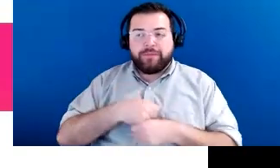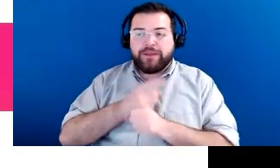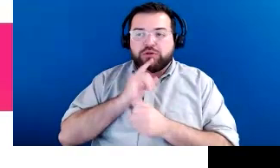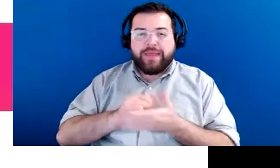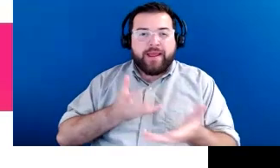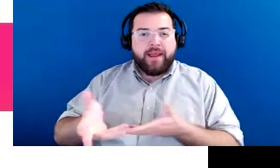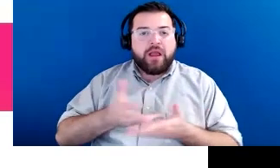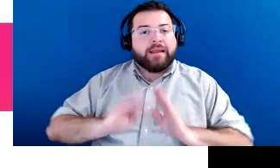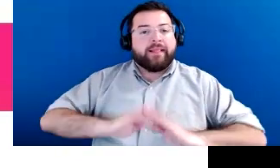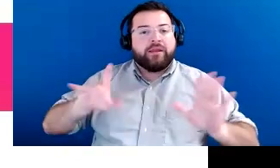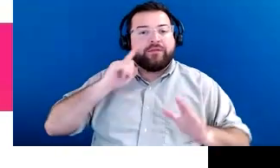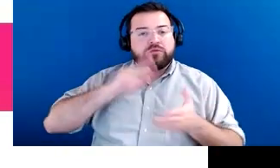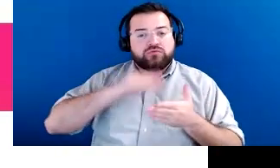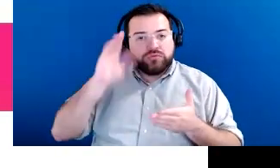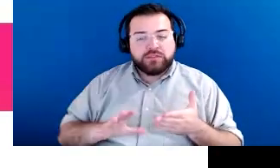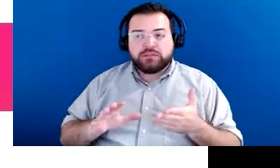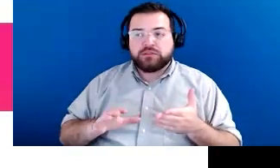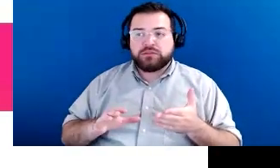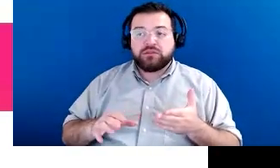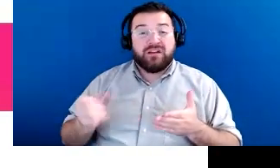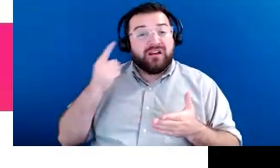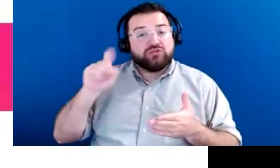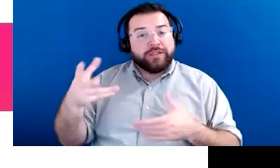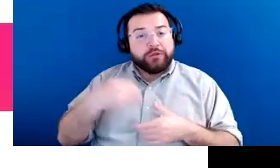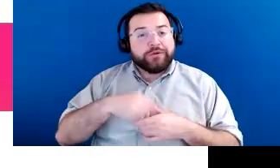you know, included in your discussion instructions or syllabus